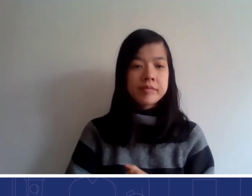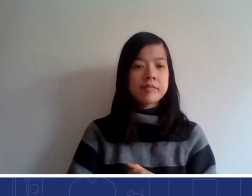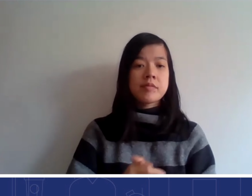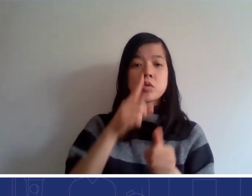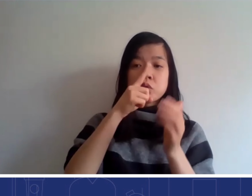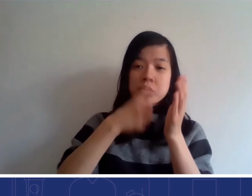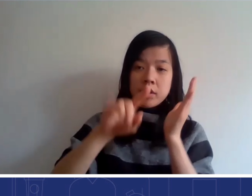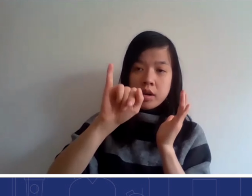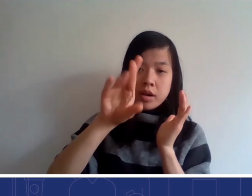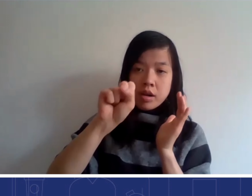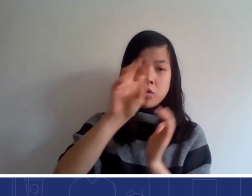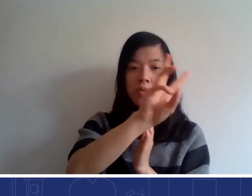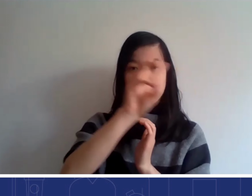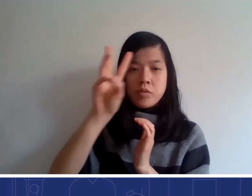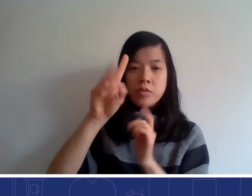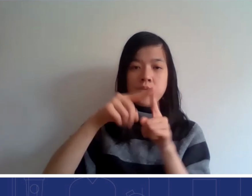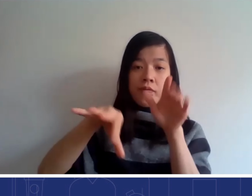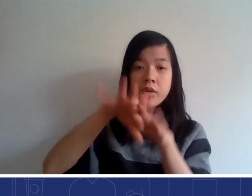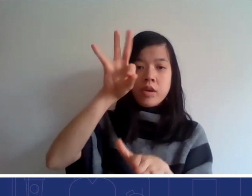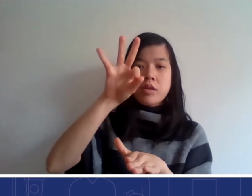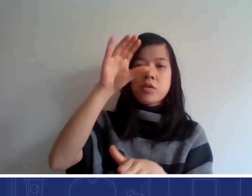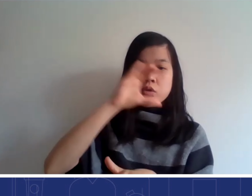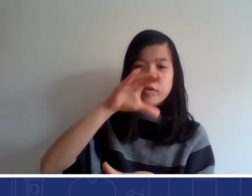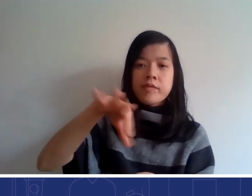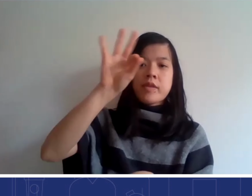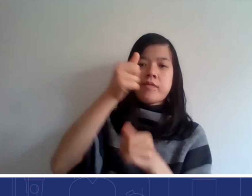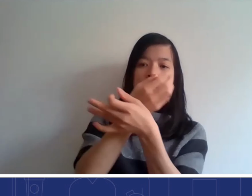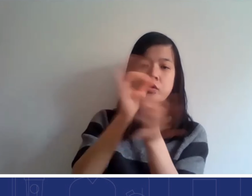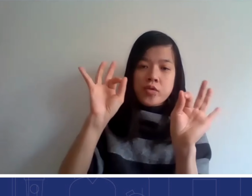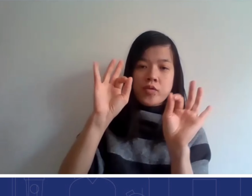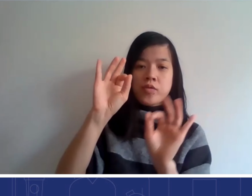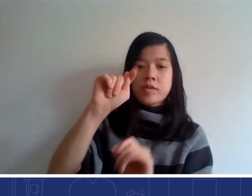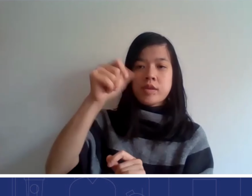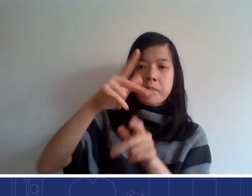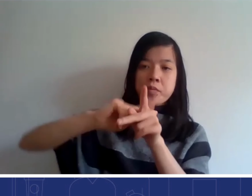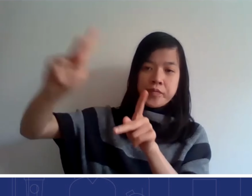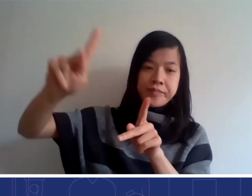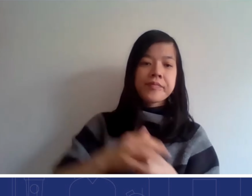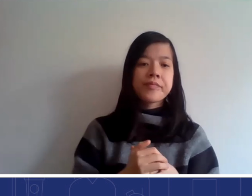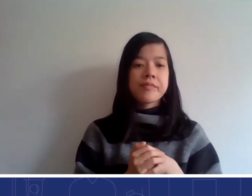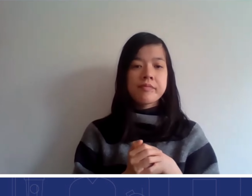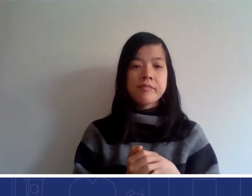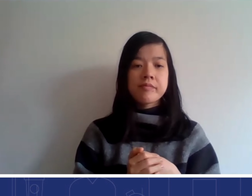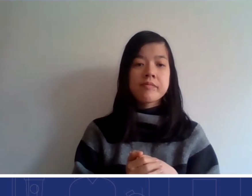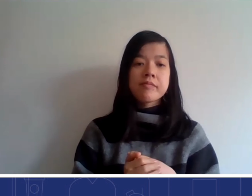There may be fees involved. You can also check the IRS website and find a free tax professional